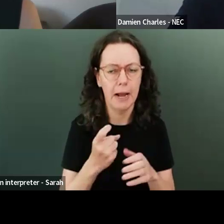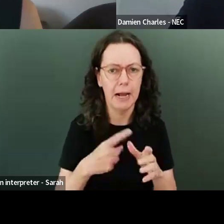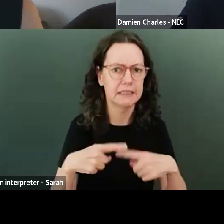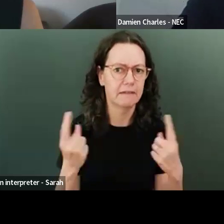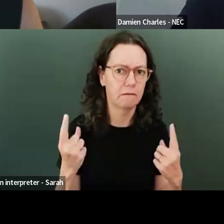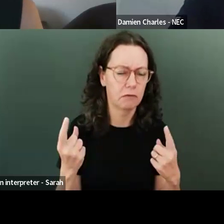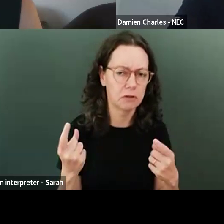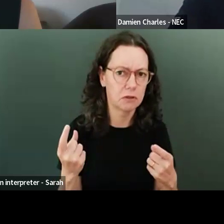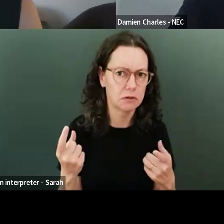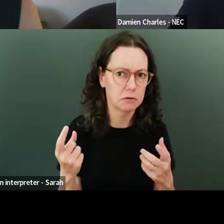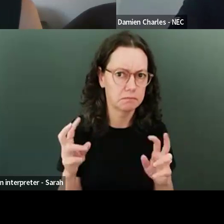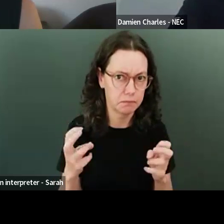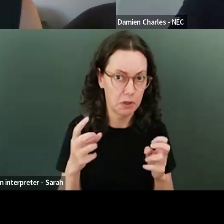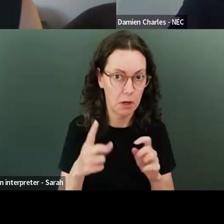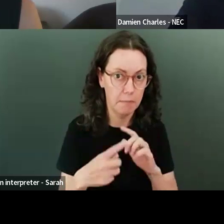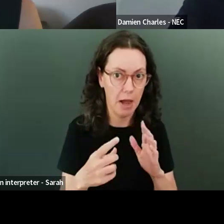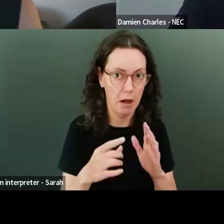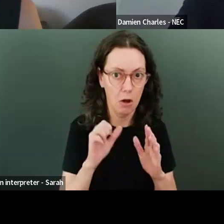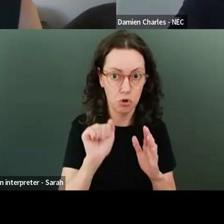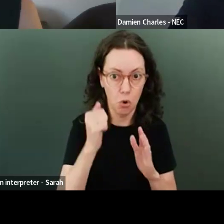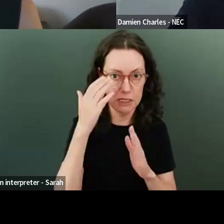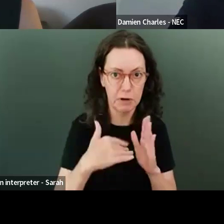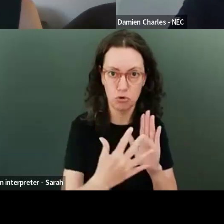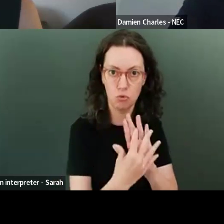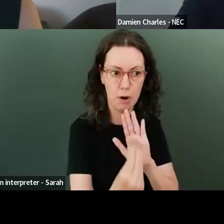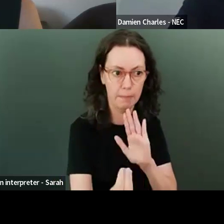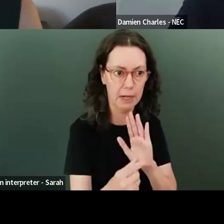it about replicating your